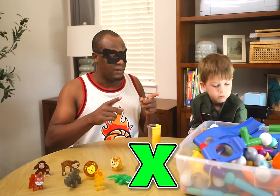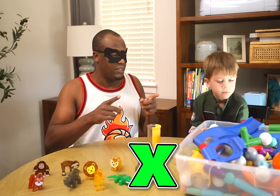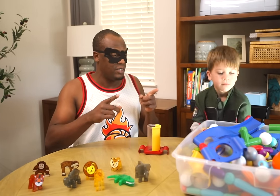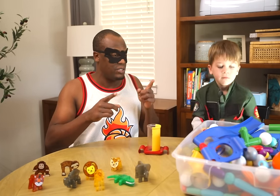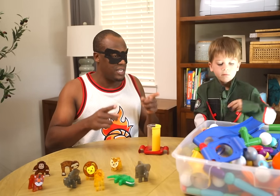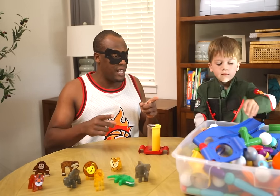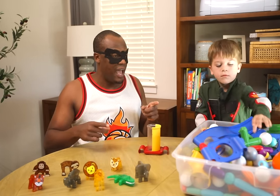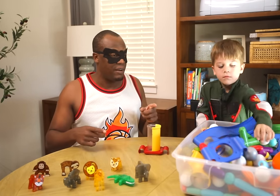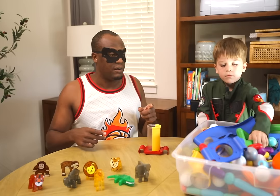Do you see that?